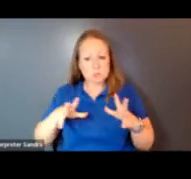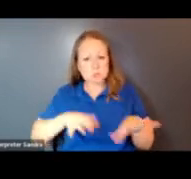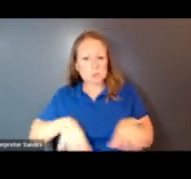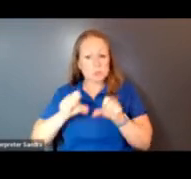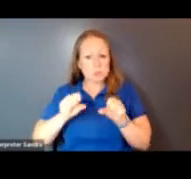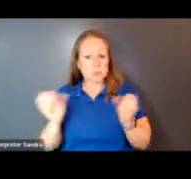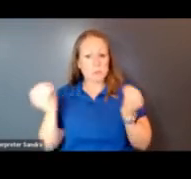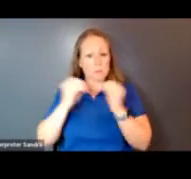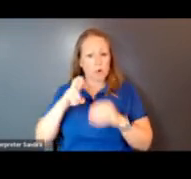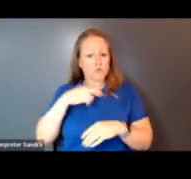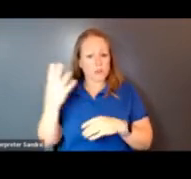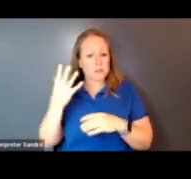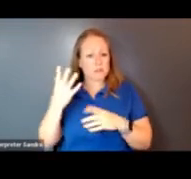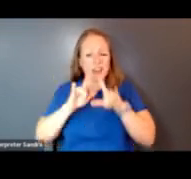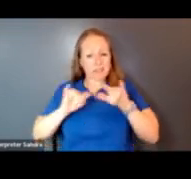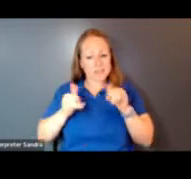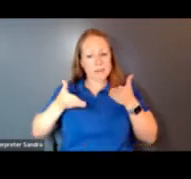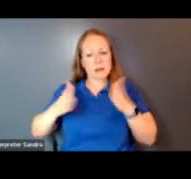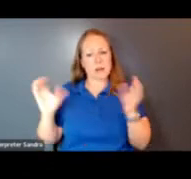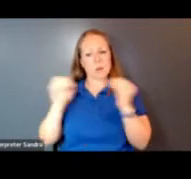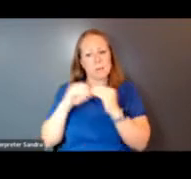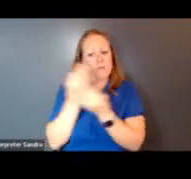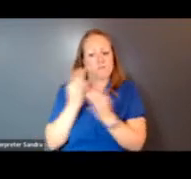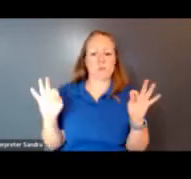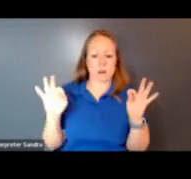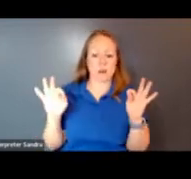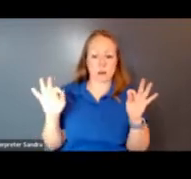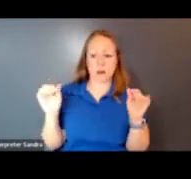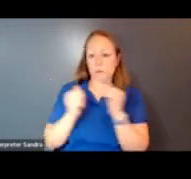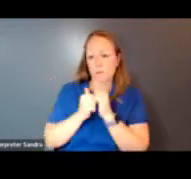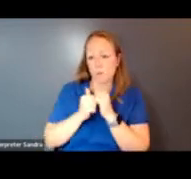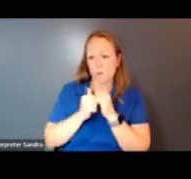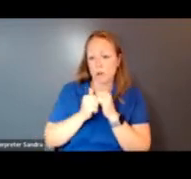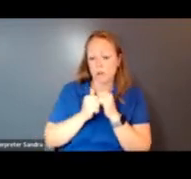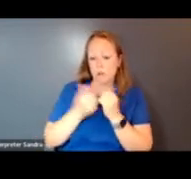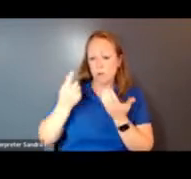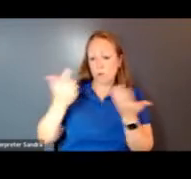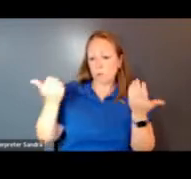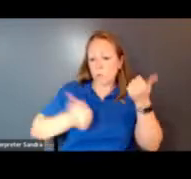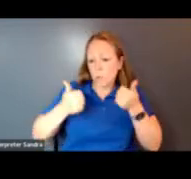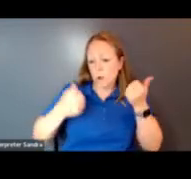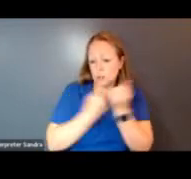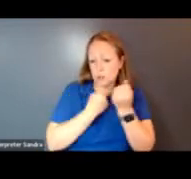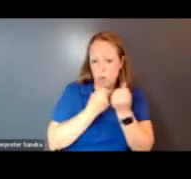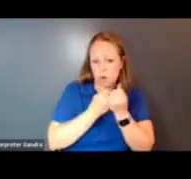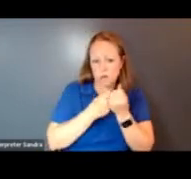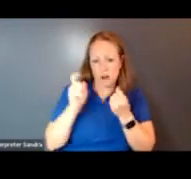folks more freedom with the supports. Okay, next slide.